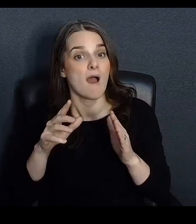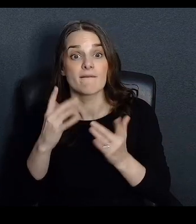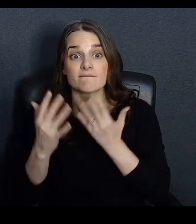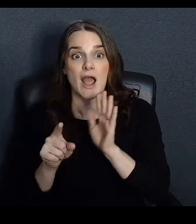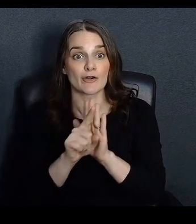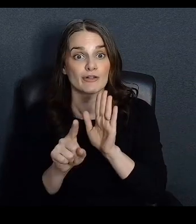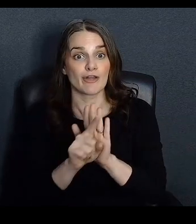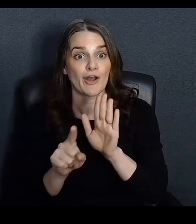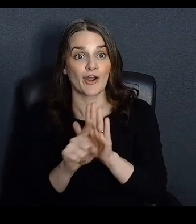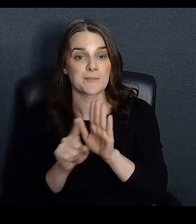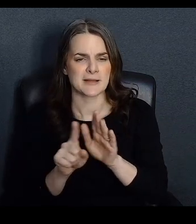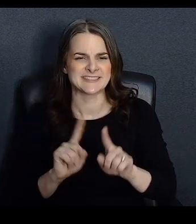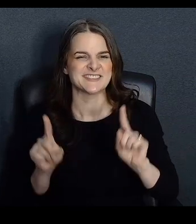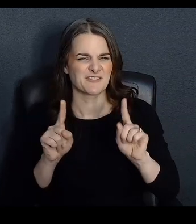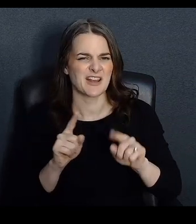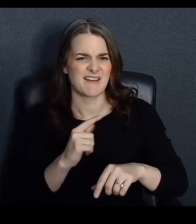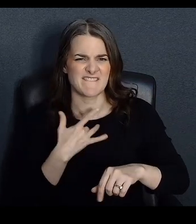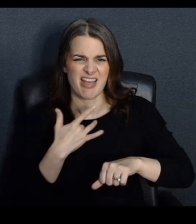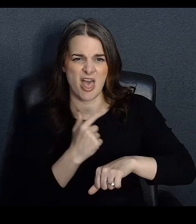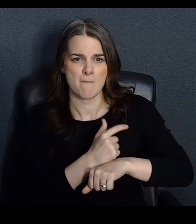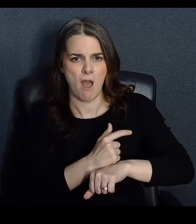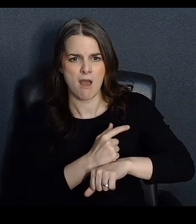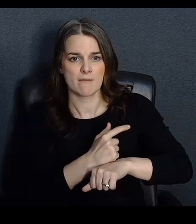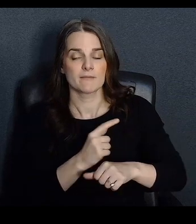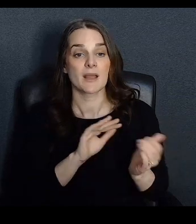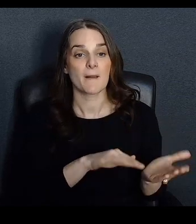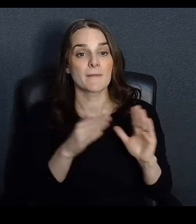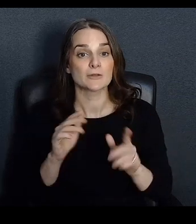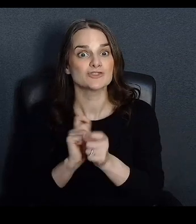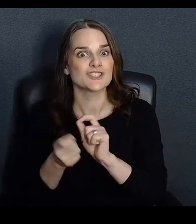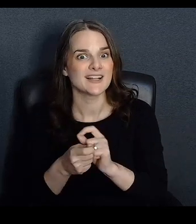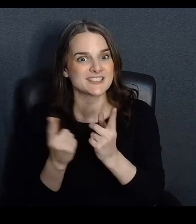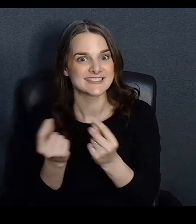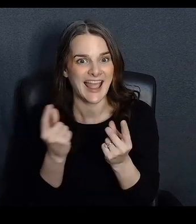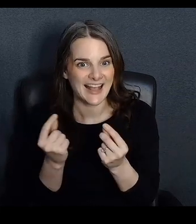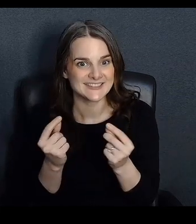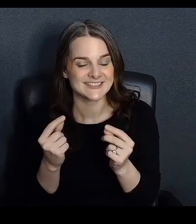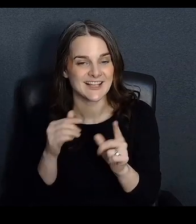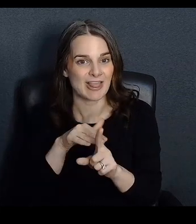alert, or something, maybe that's a different frequency than your change tasks alert, or a different frequency